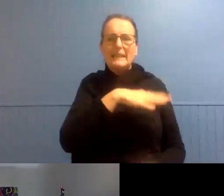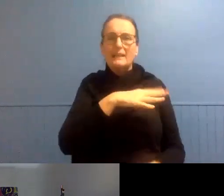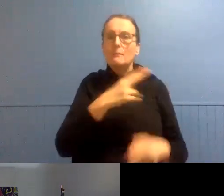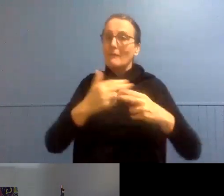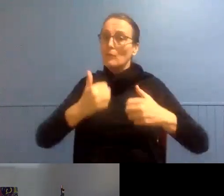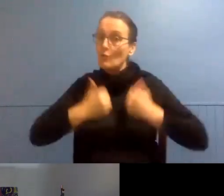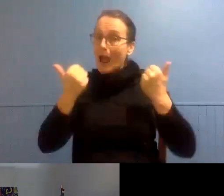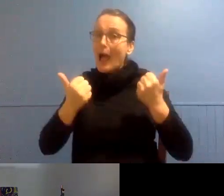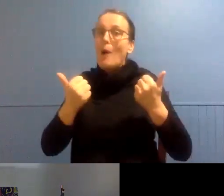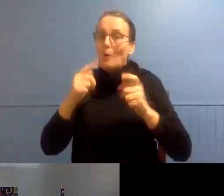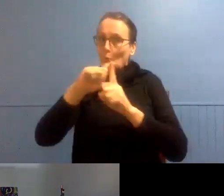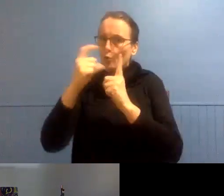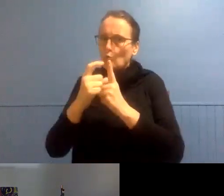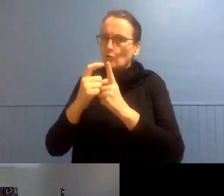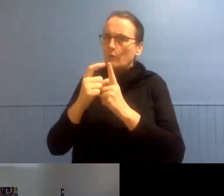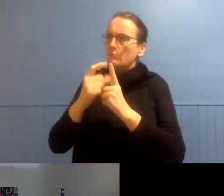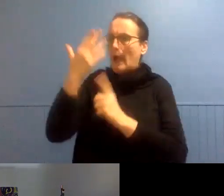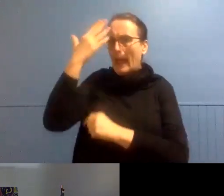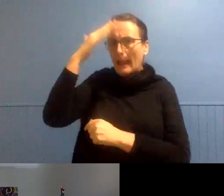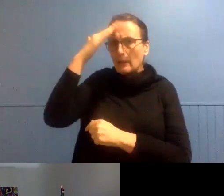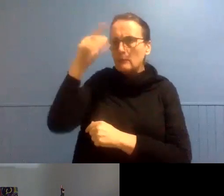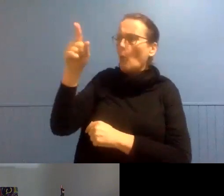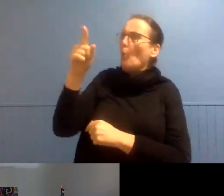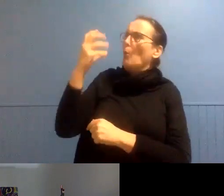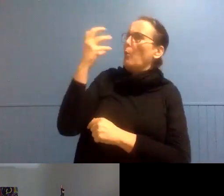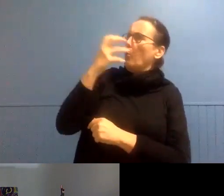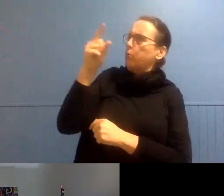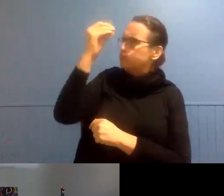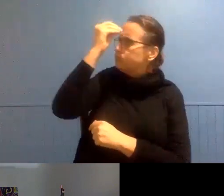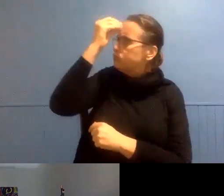are central to hold our cultural stories. That notion is very